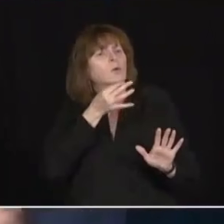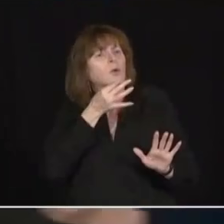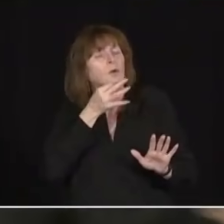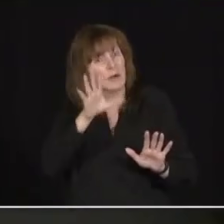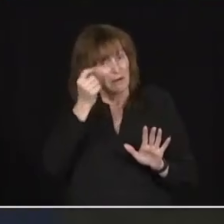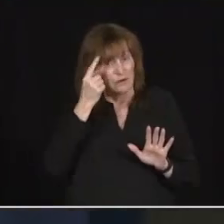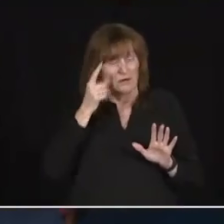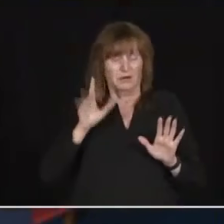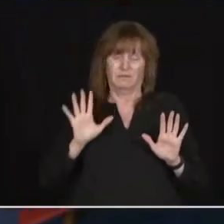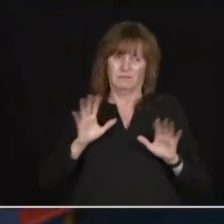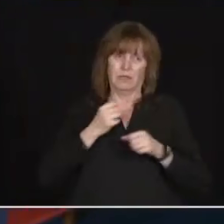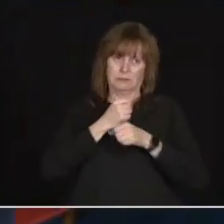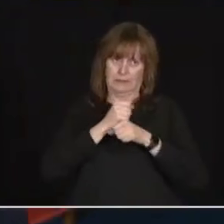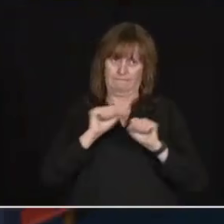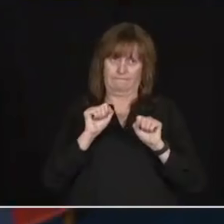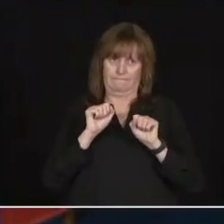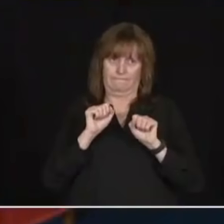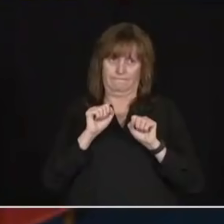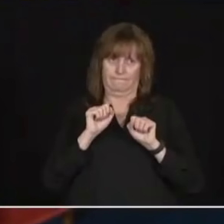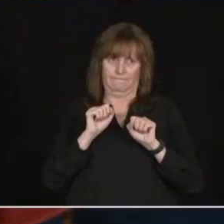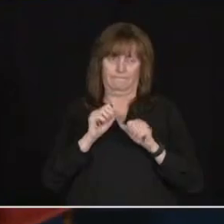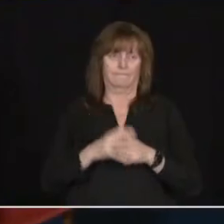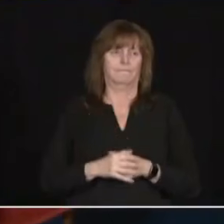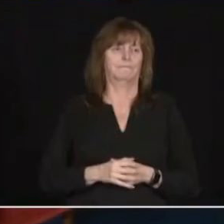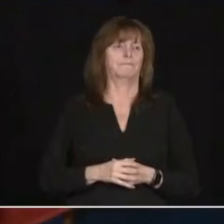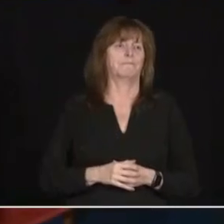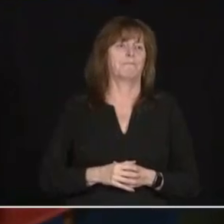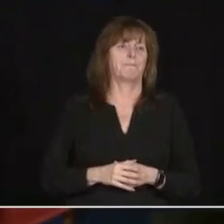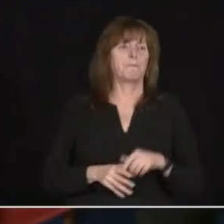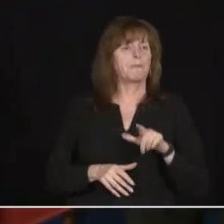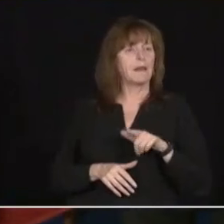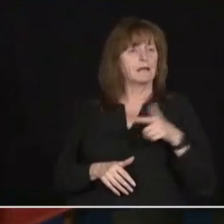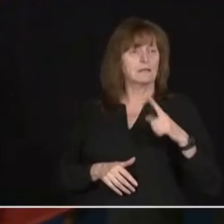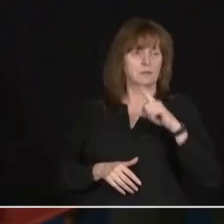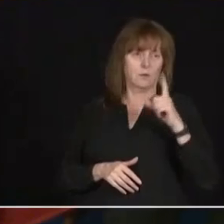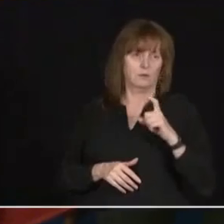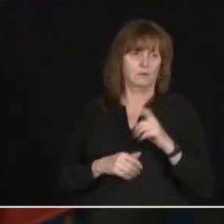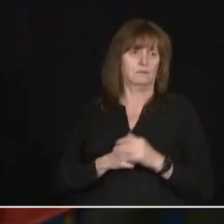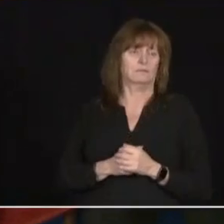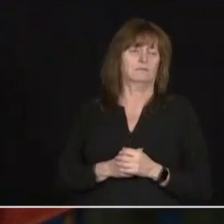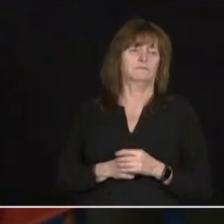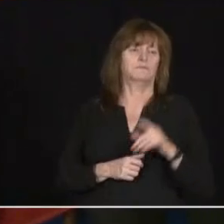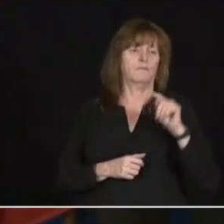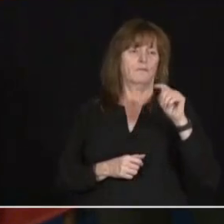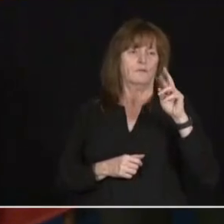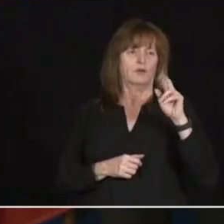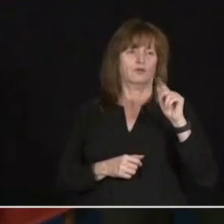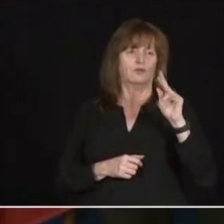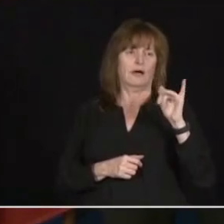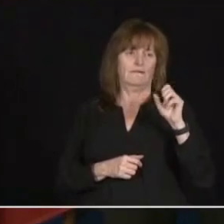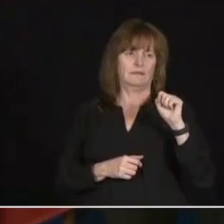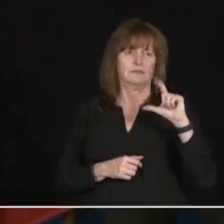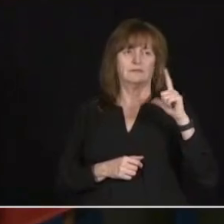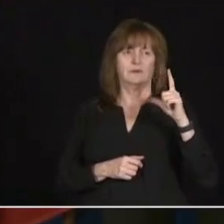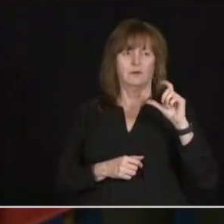We certainly want to get the economy open as soon as we can, but only when we can do it safely. Next question.